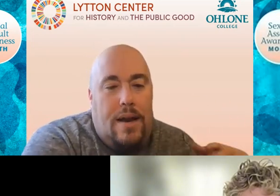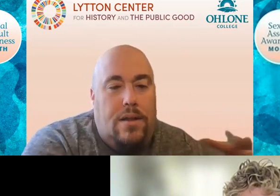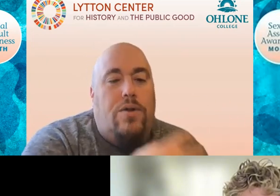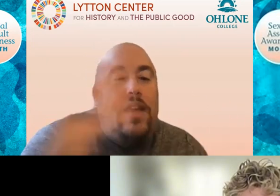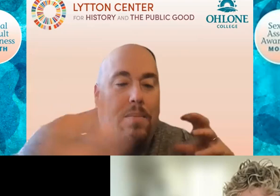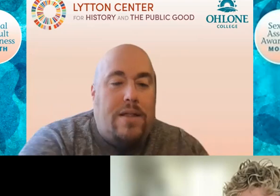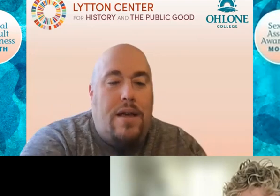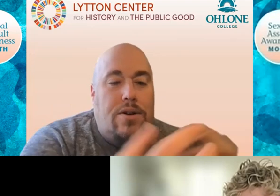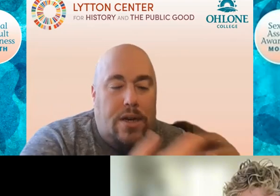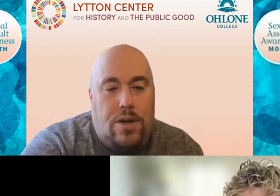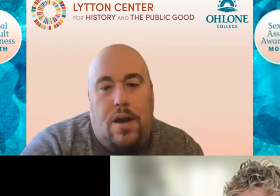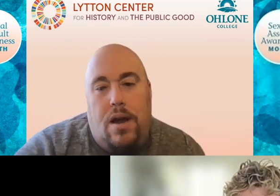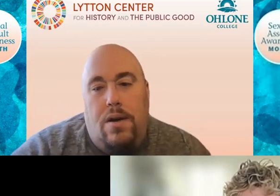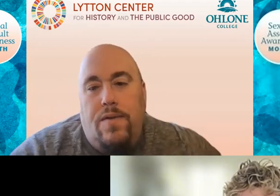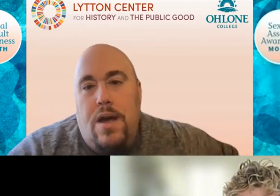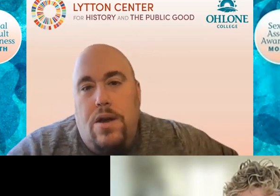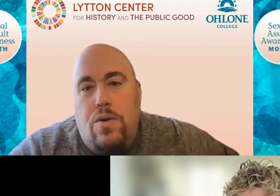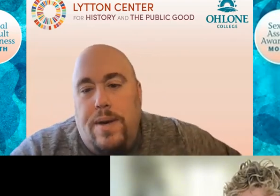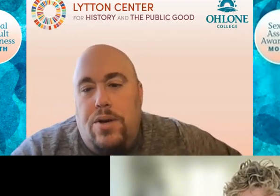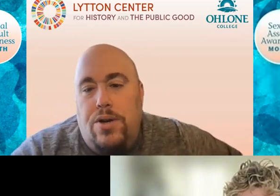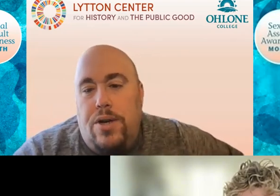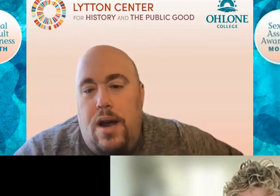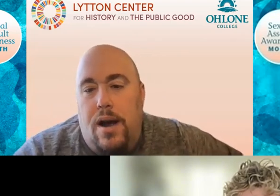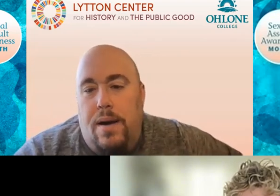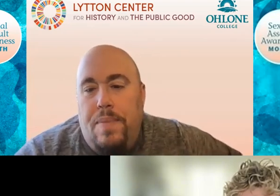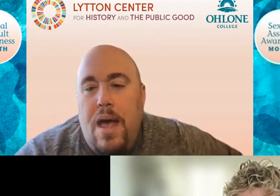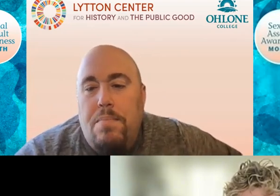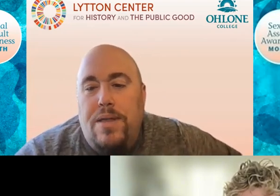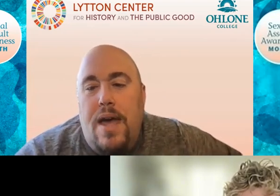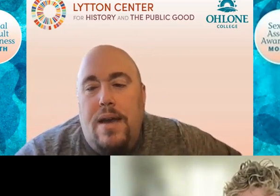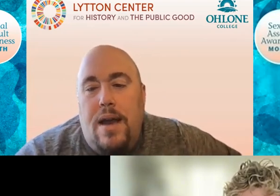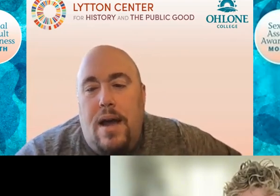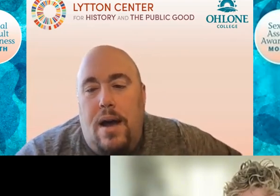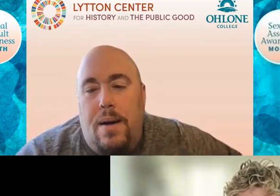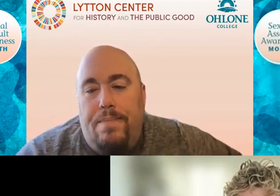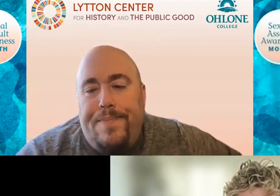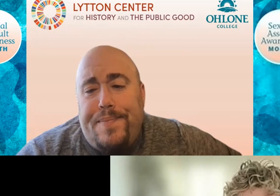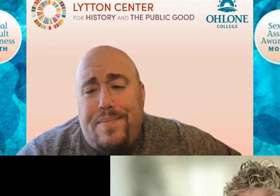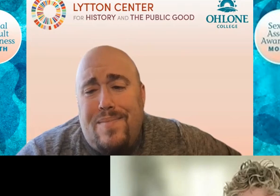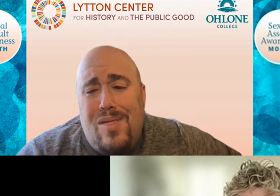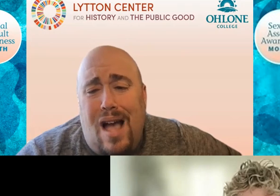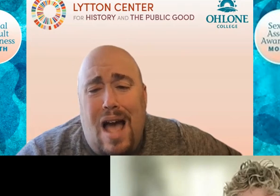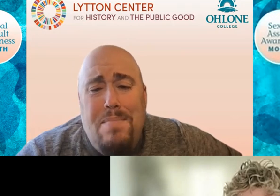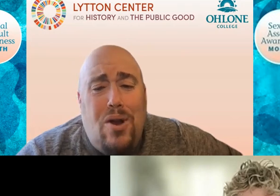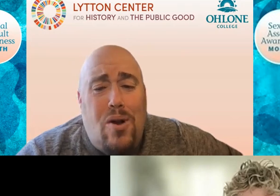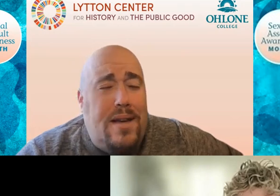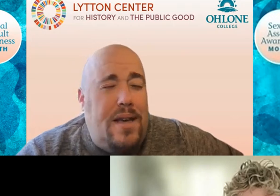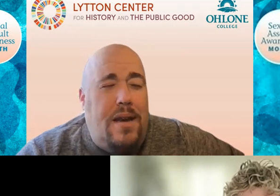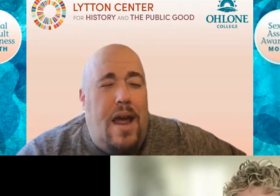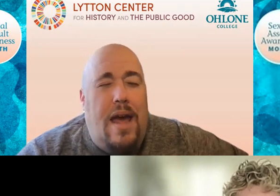and a little thinking about the intersection of your research. But then I'm curious,